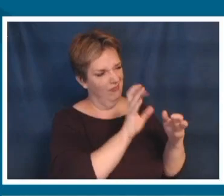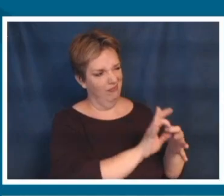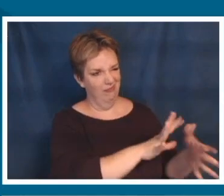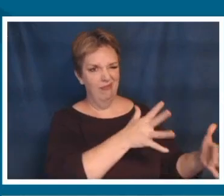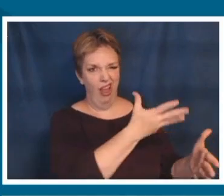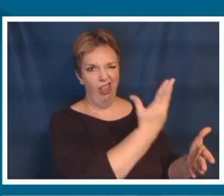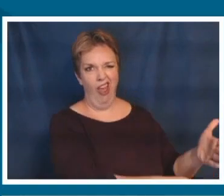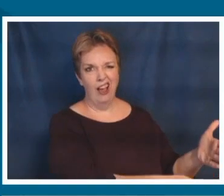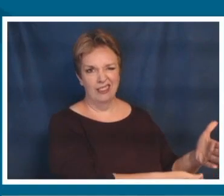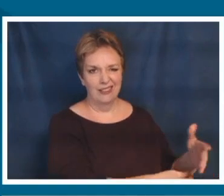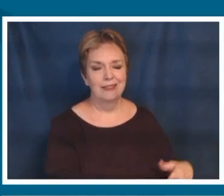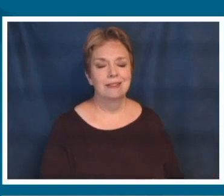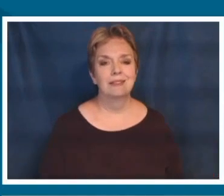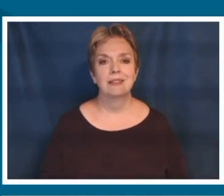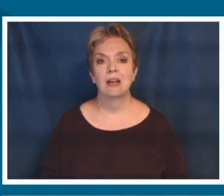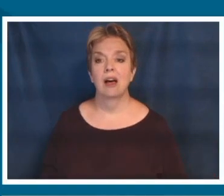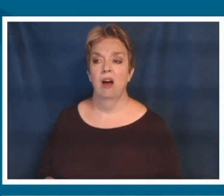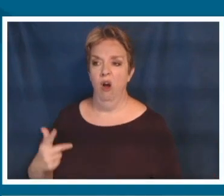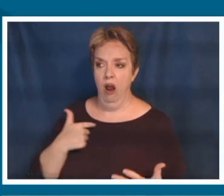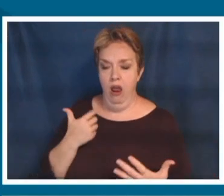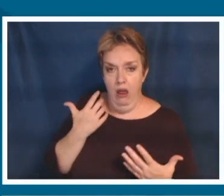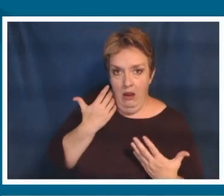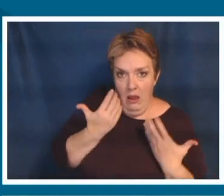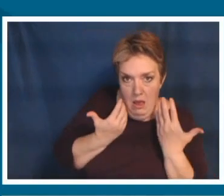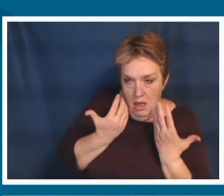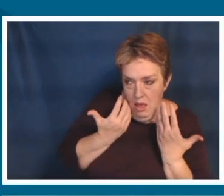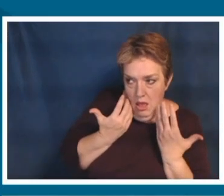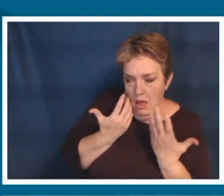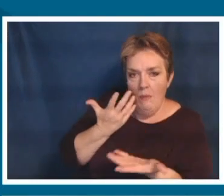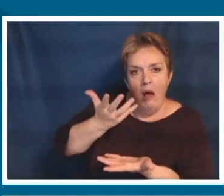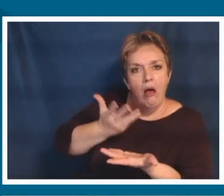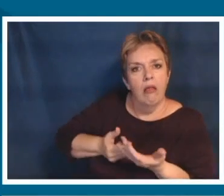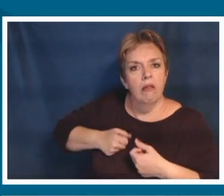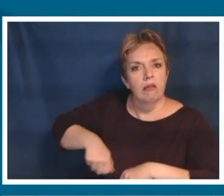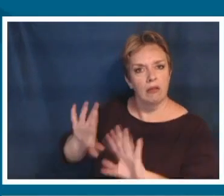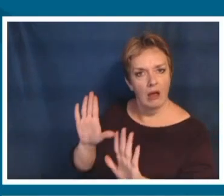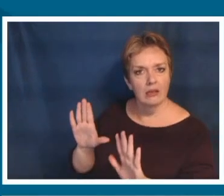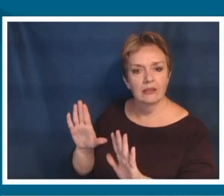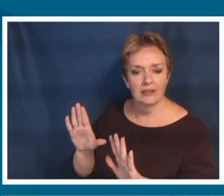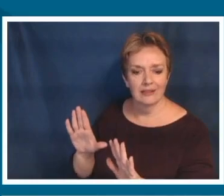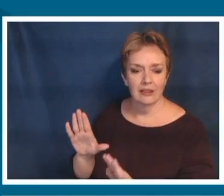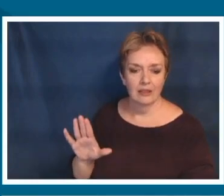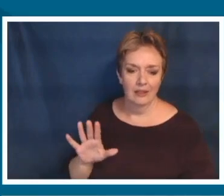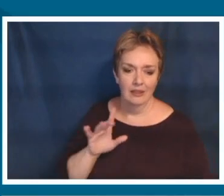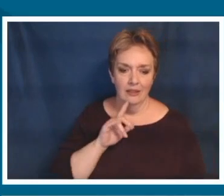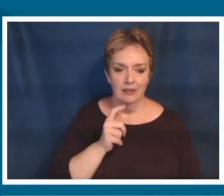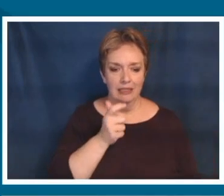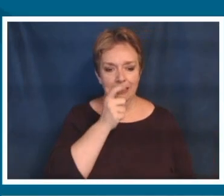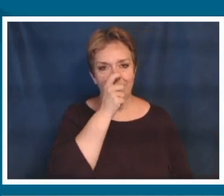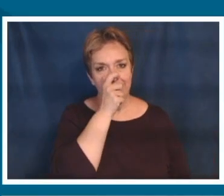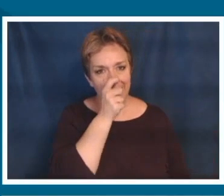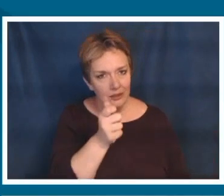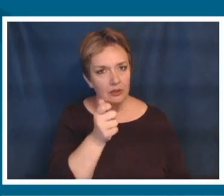i lost shame you know or something like that so it was really interesting to see